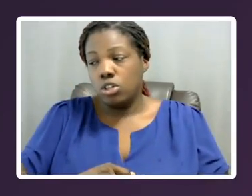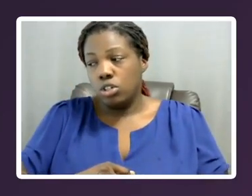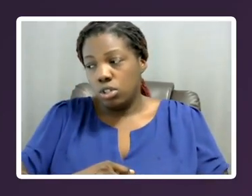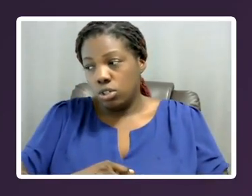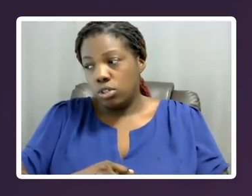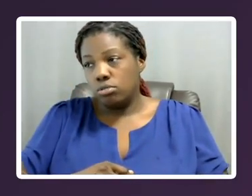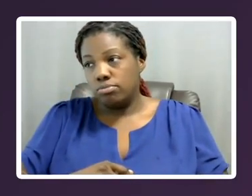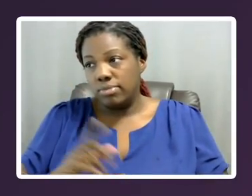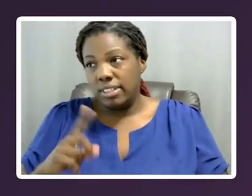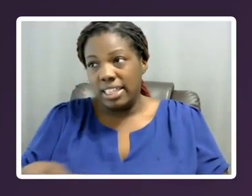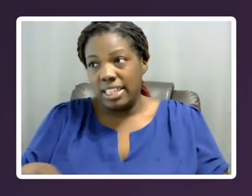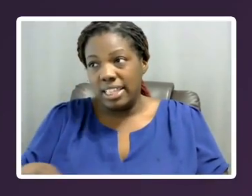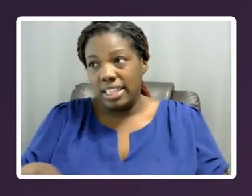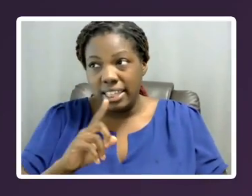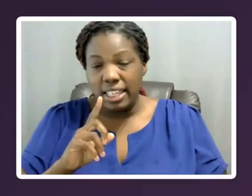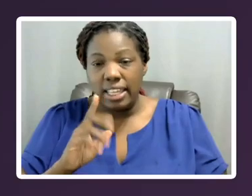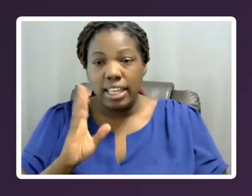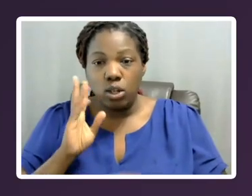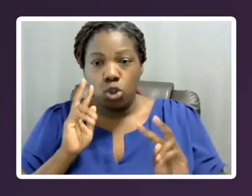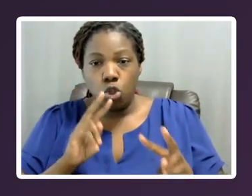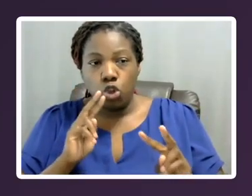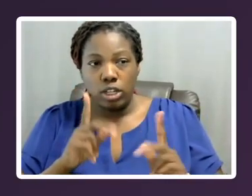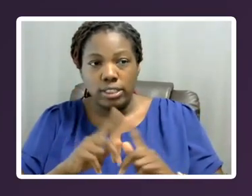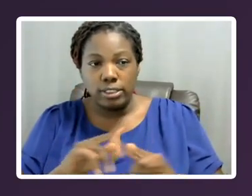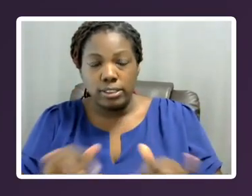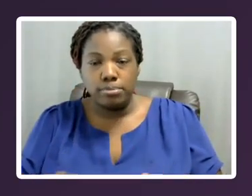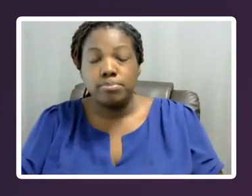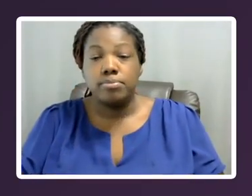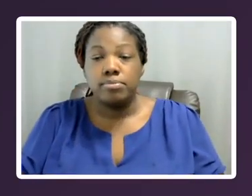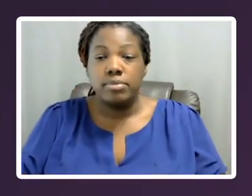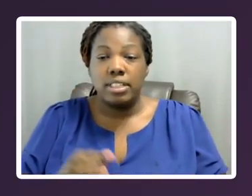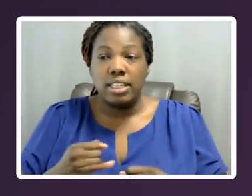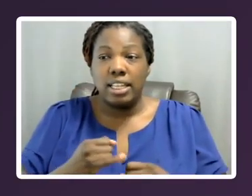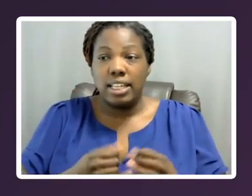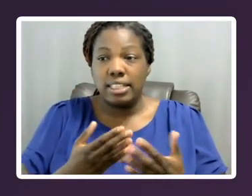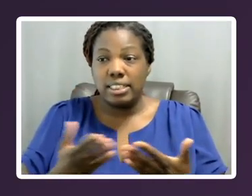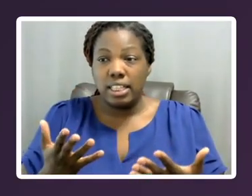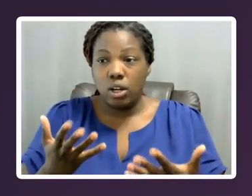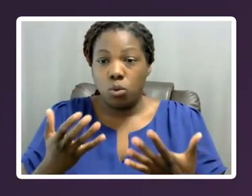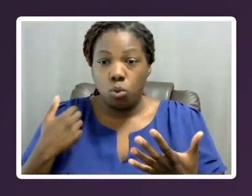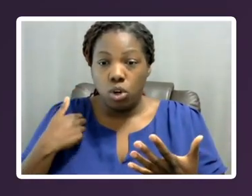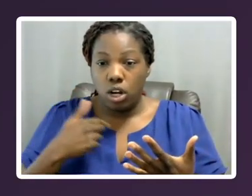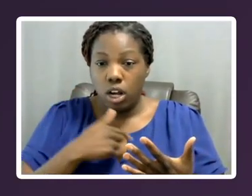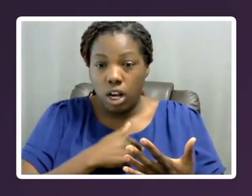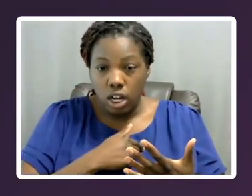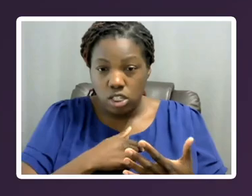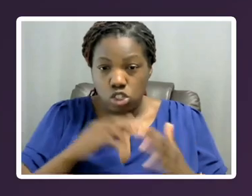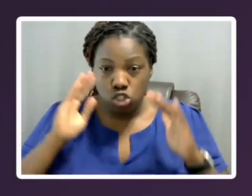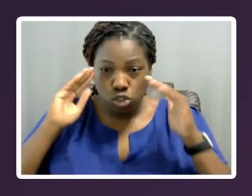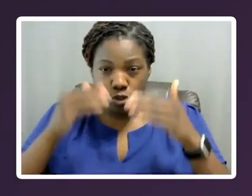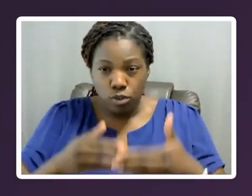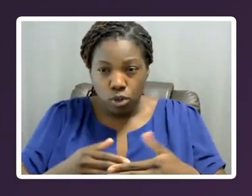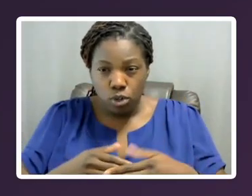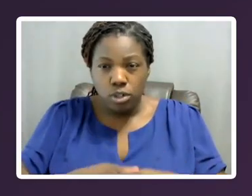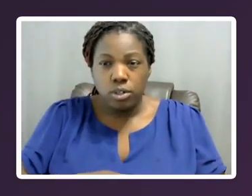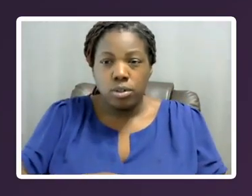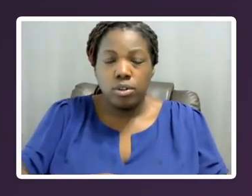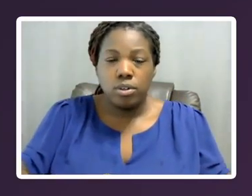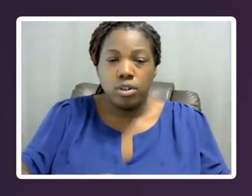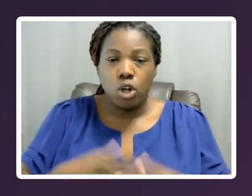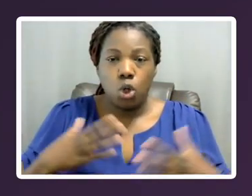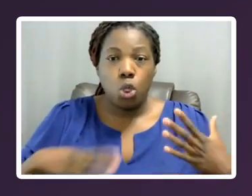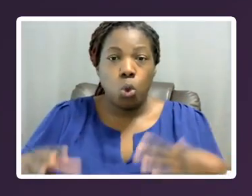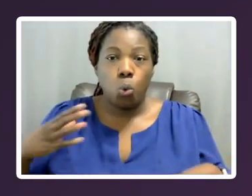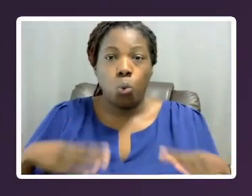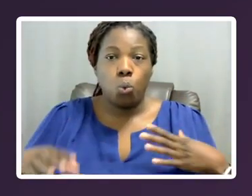also looking at. Final element I wanted us to zero in on is clothing. Go ahead and put in